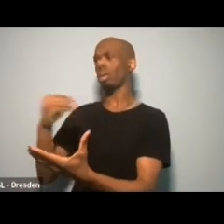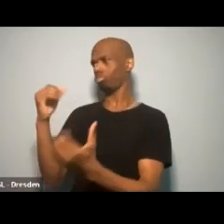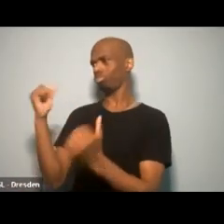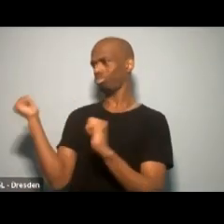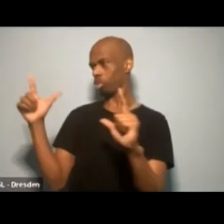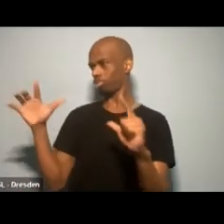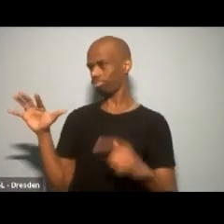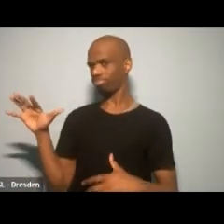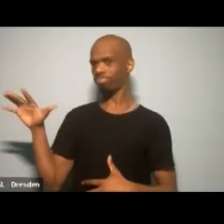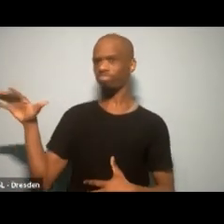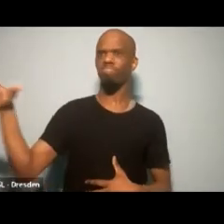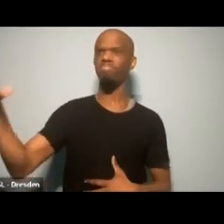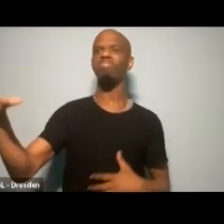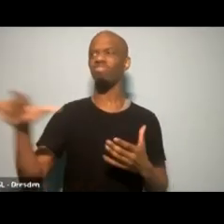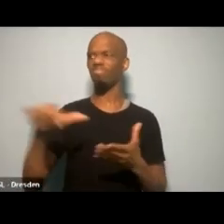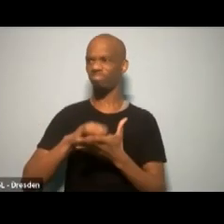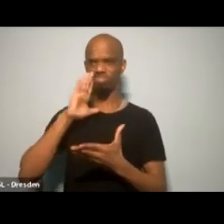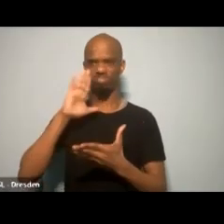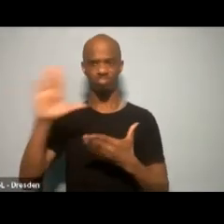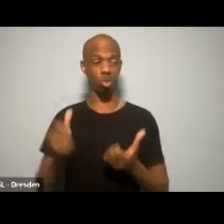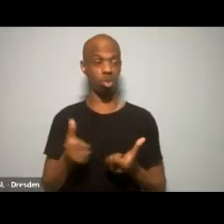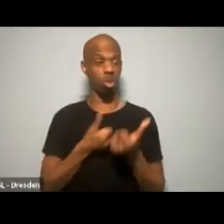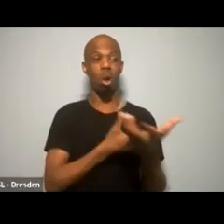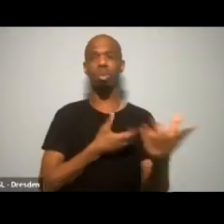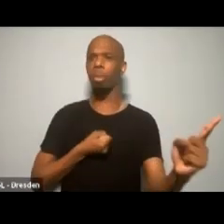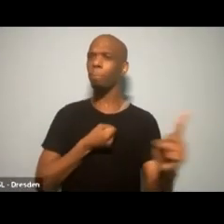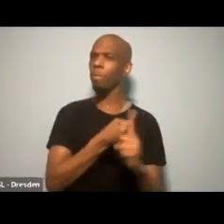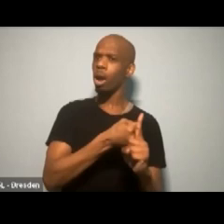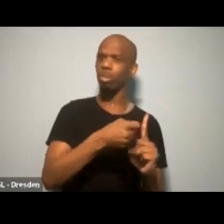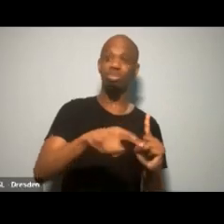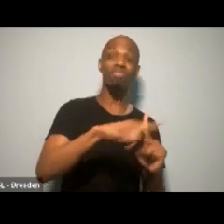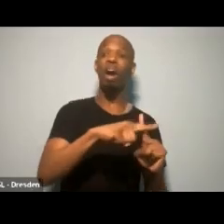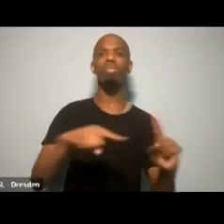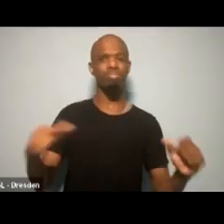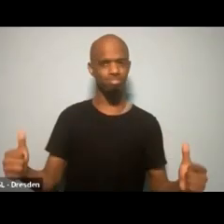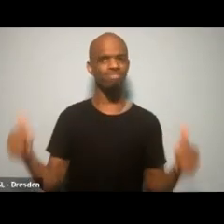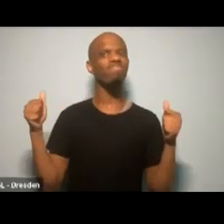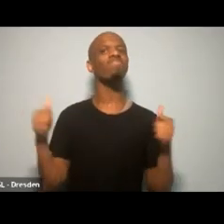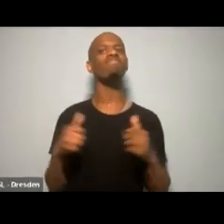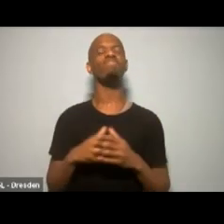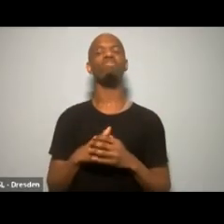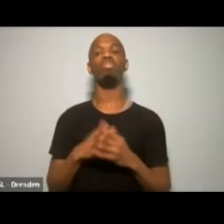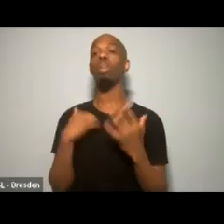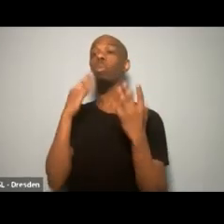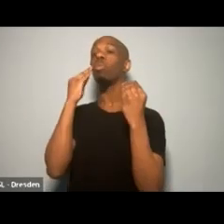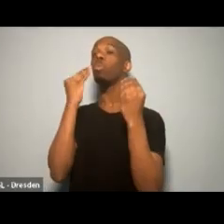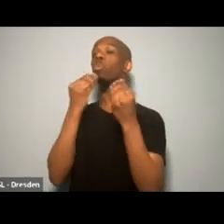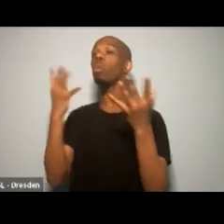On behalf of the University of Regina, my heartfelt congratulations to everyone involved,